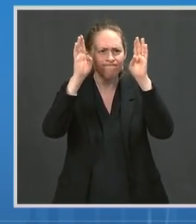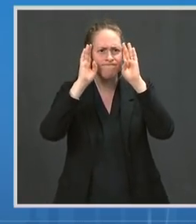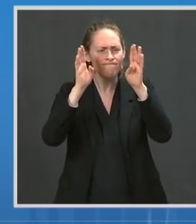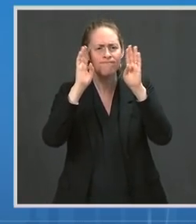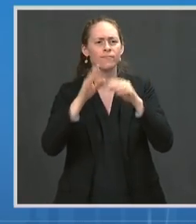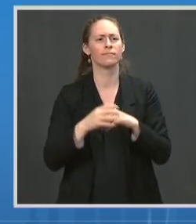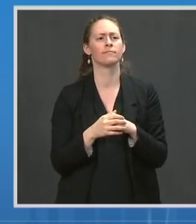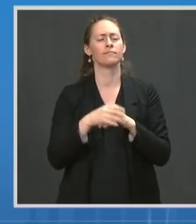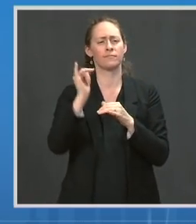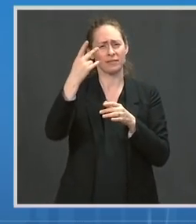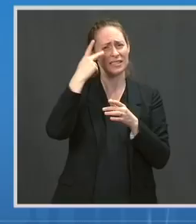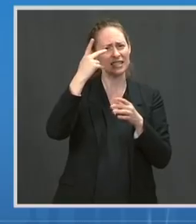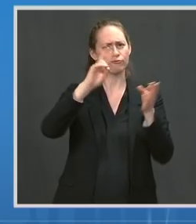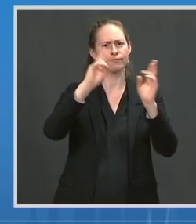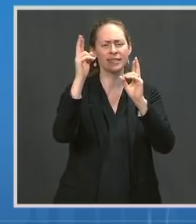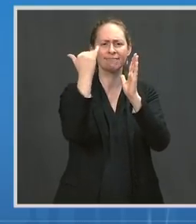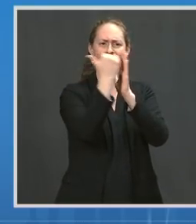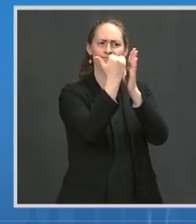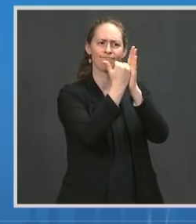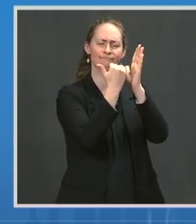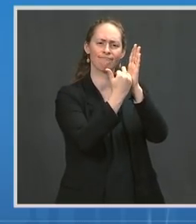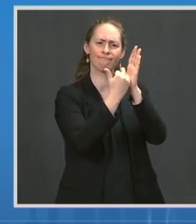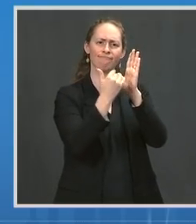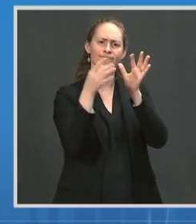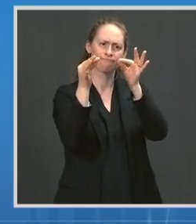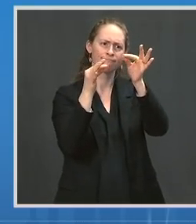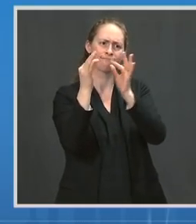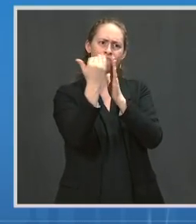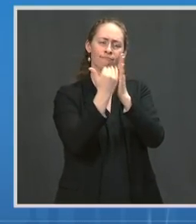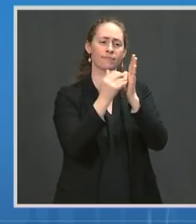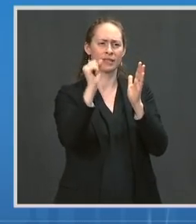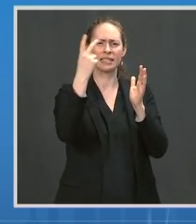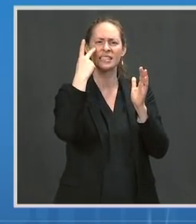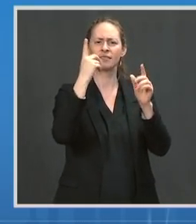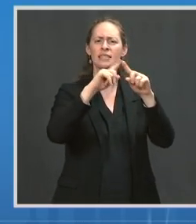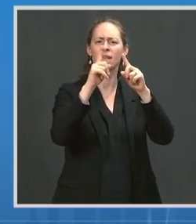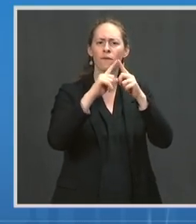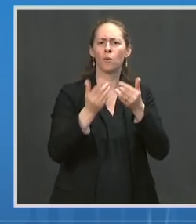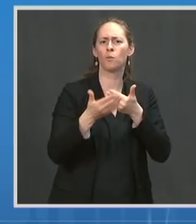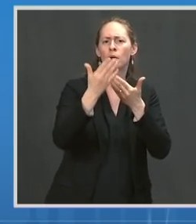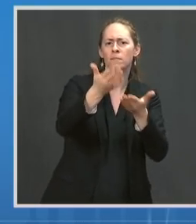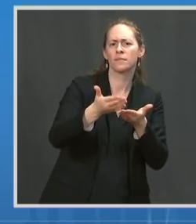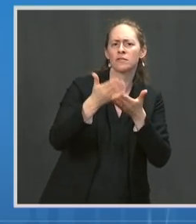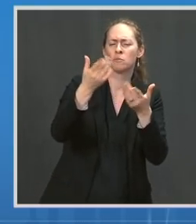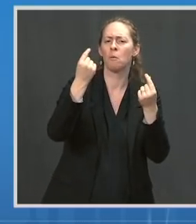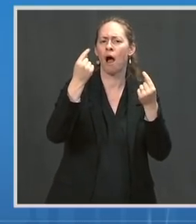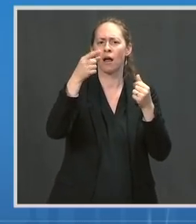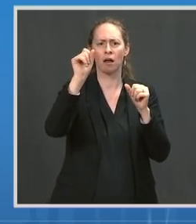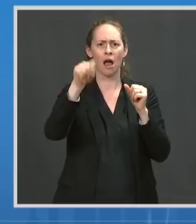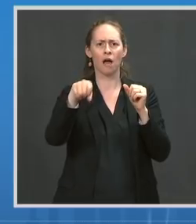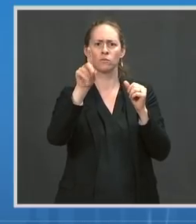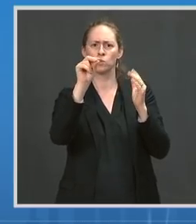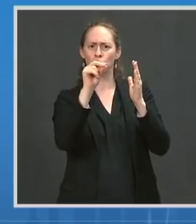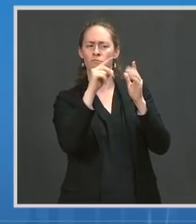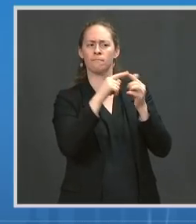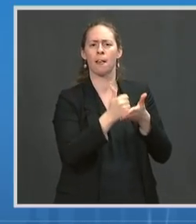there's varying degrees of strength of recommendation and what the evidence for that recommendation is.